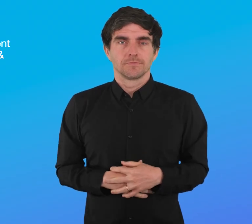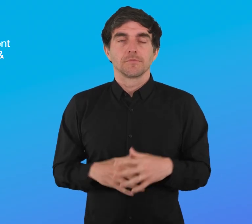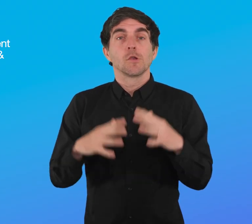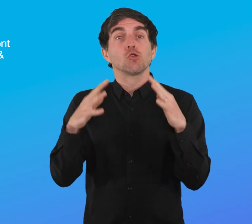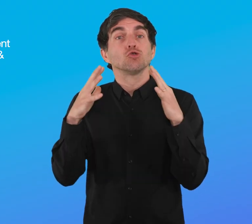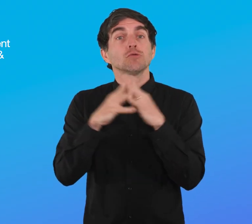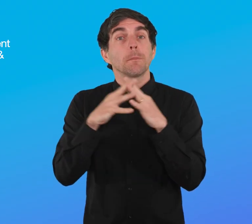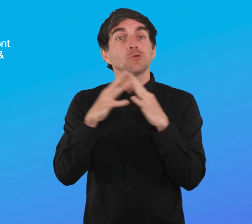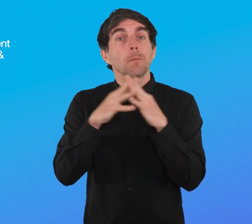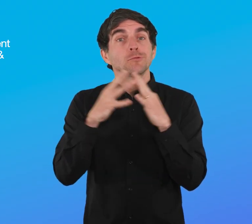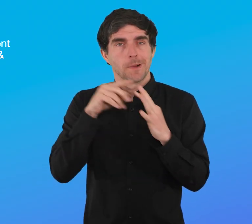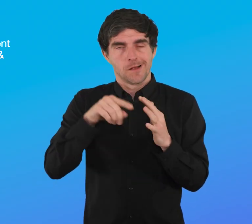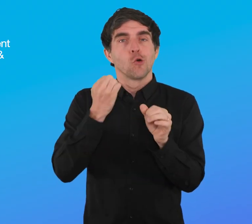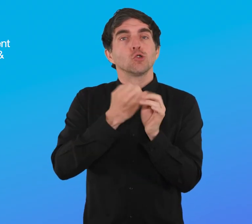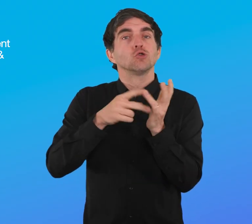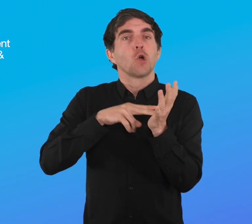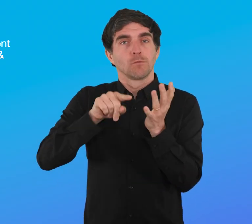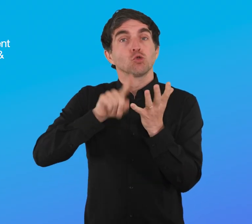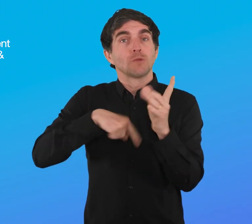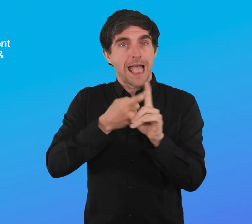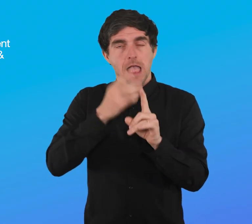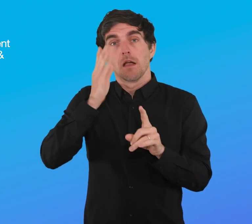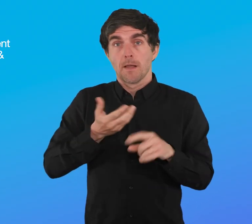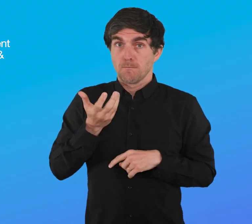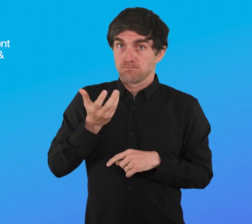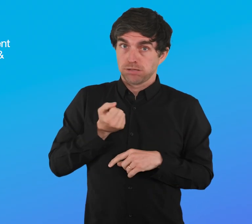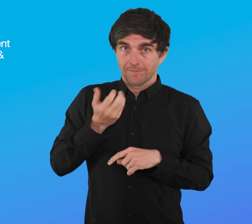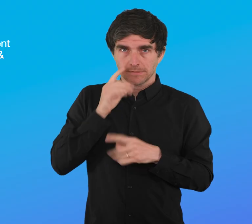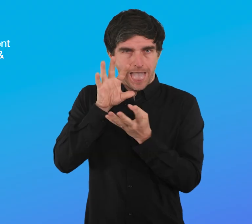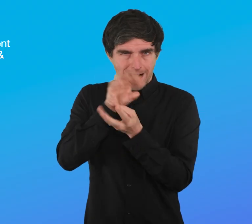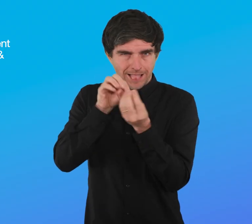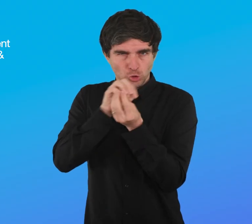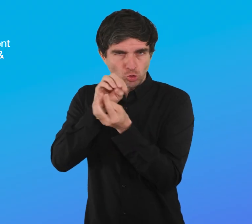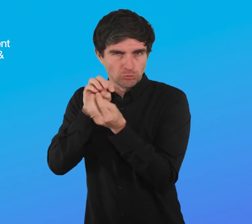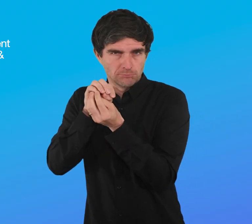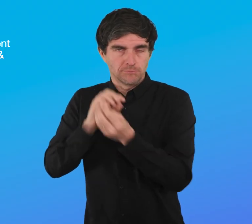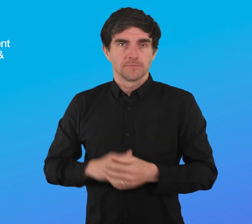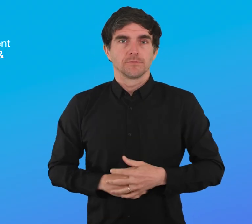www.gov.uk/benefits-calculators